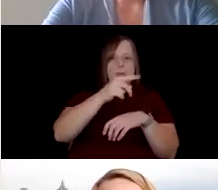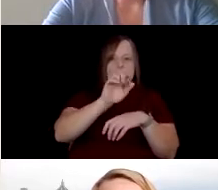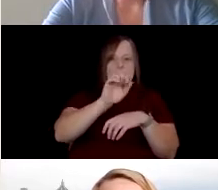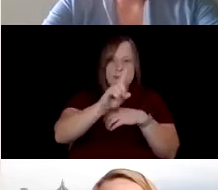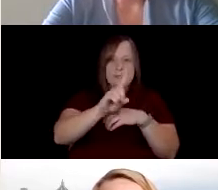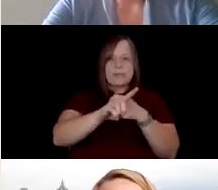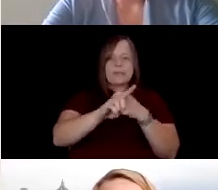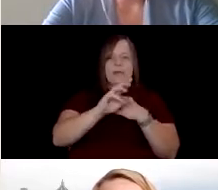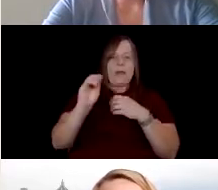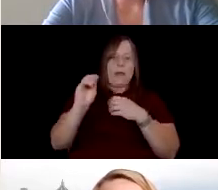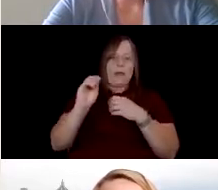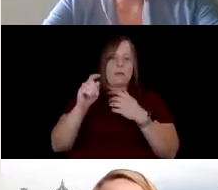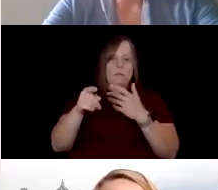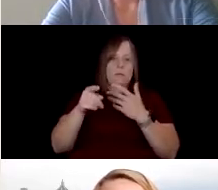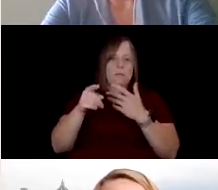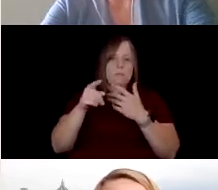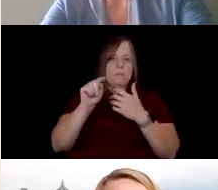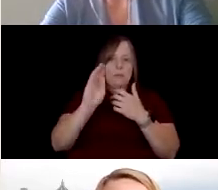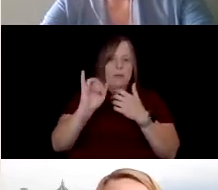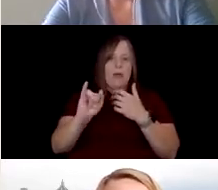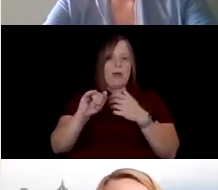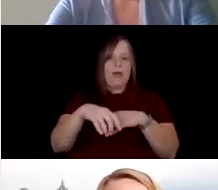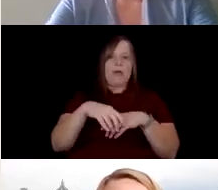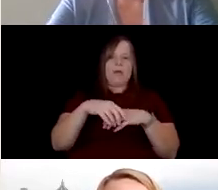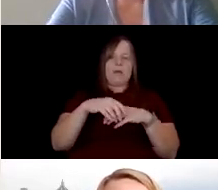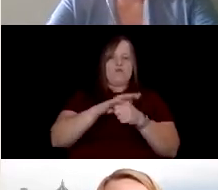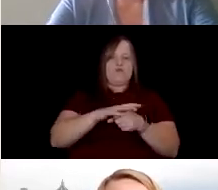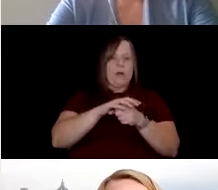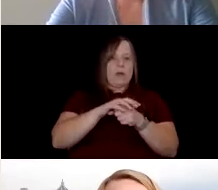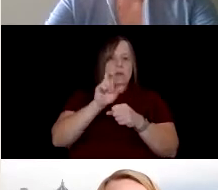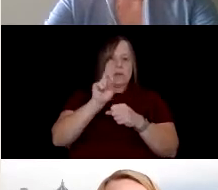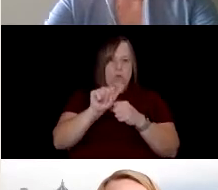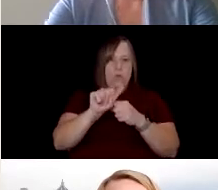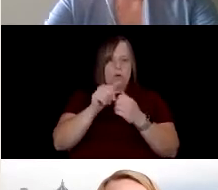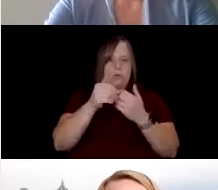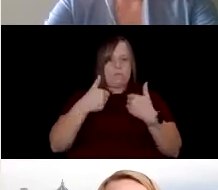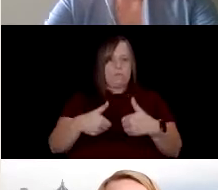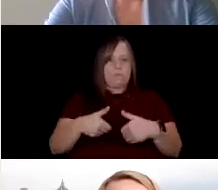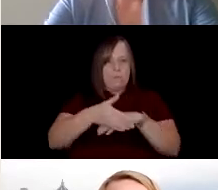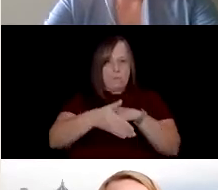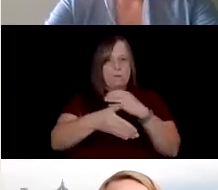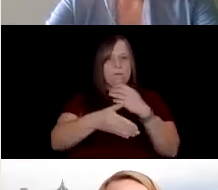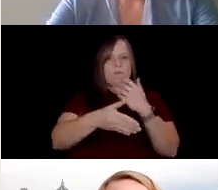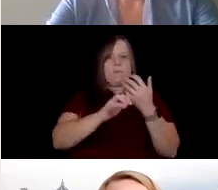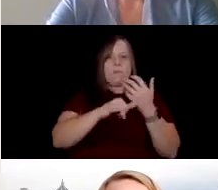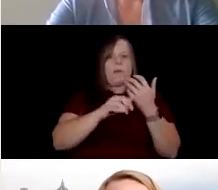the very high rates of posttraumatic stress disorder in military service members. And there are a lot of symptoms